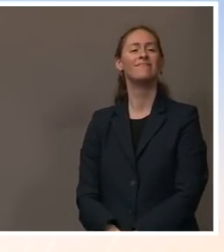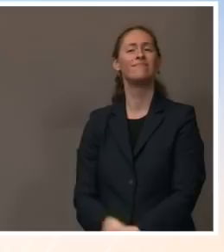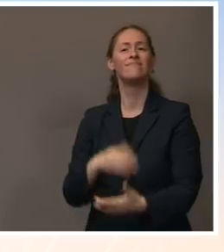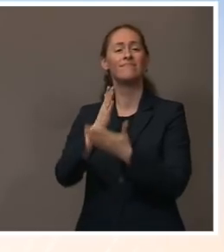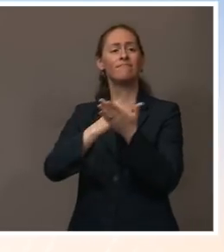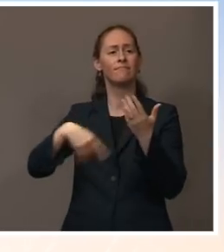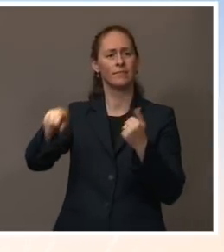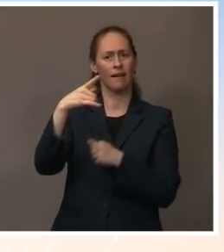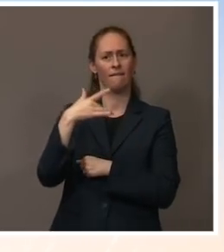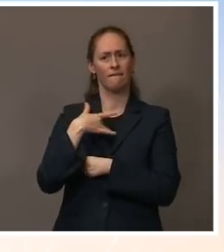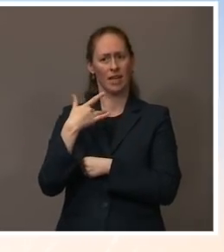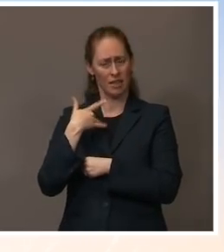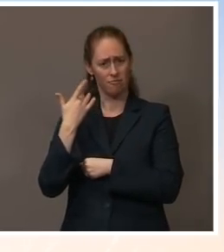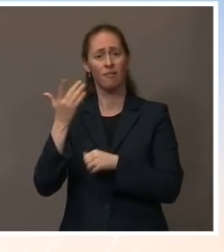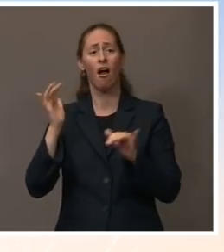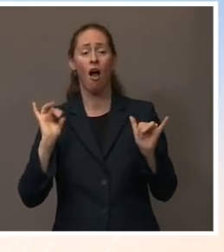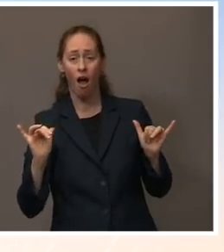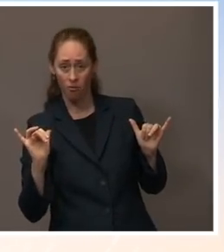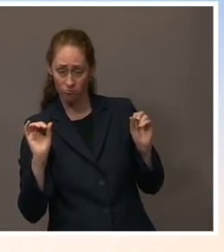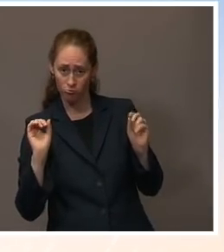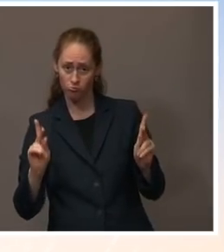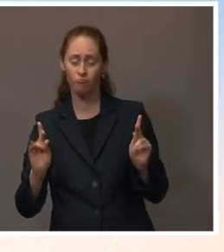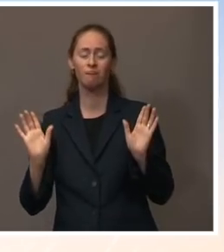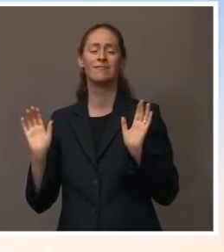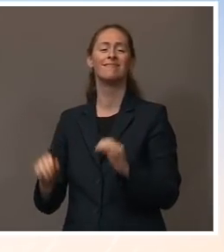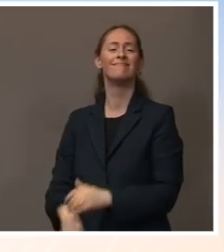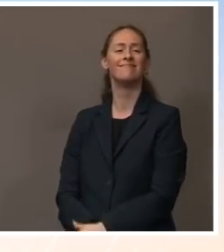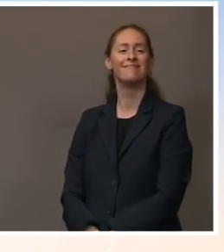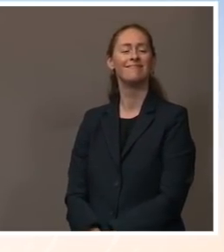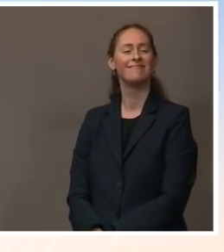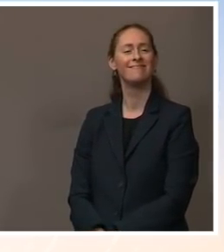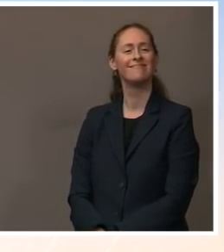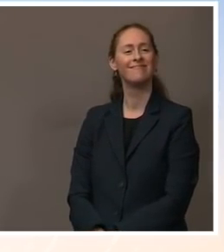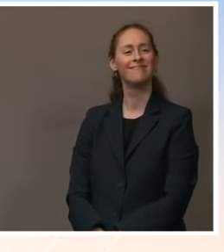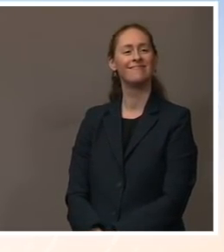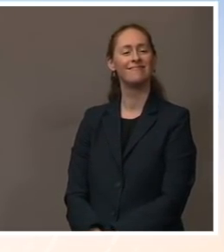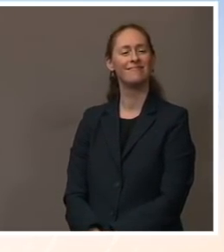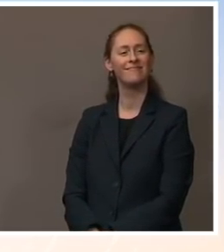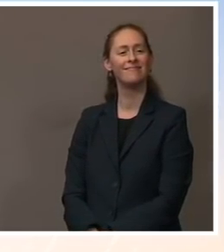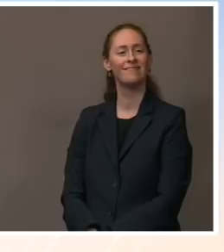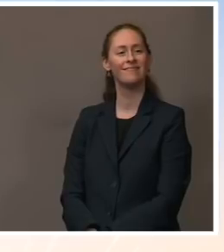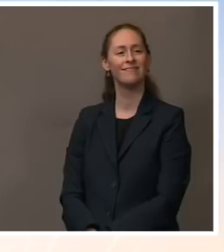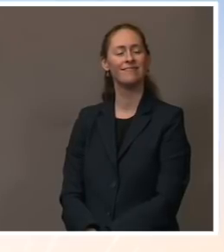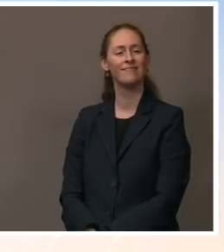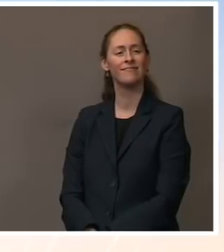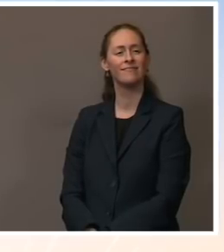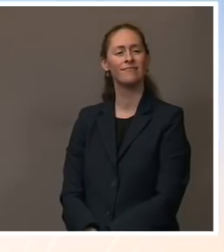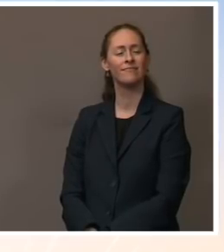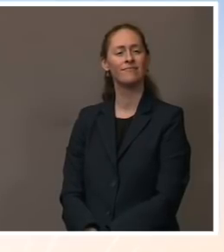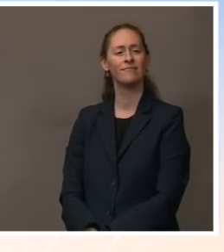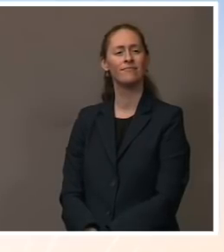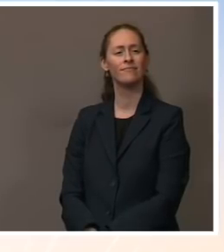And that's one of his pieces that he likes to tout when he talks about efforts in the Black community.